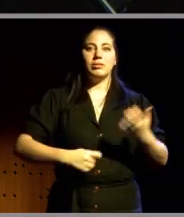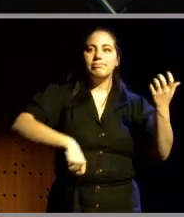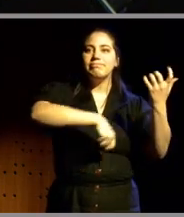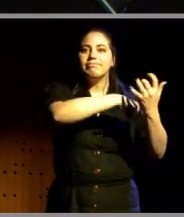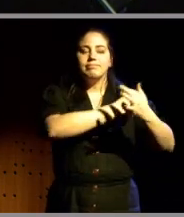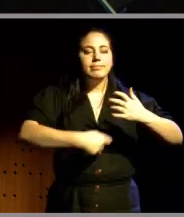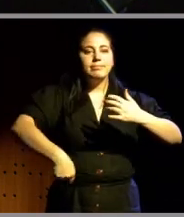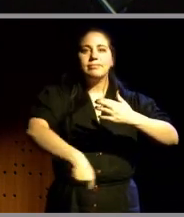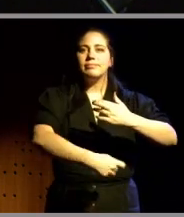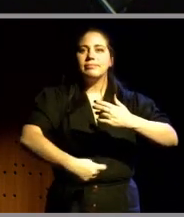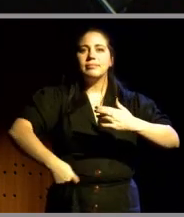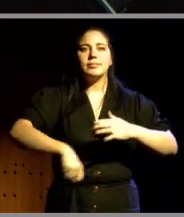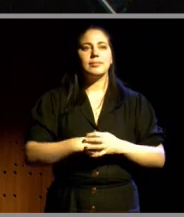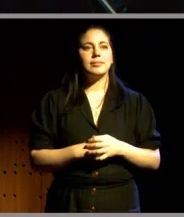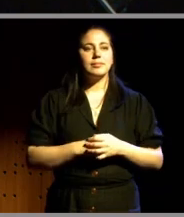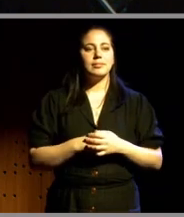For so long we haven't had access to that.